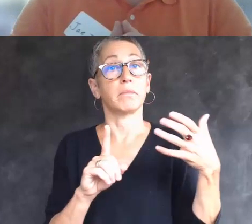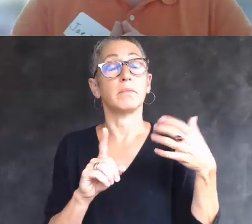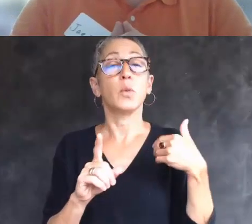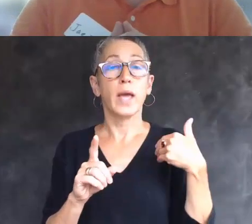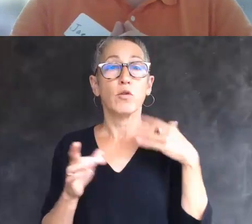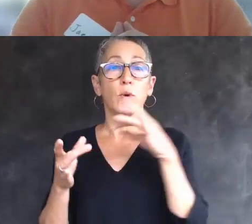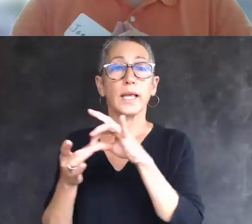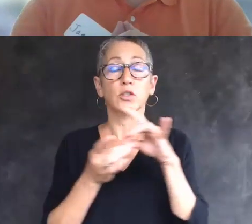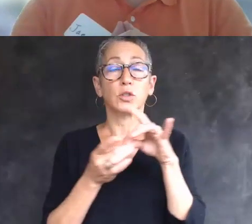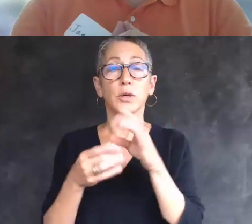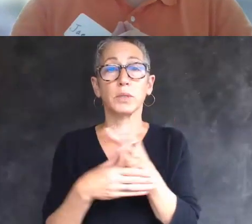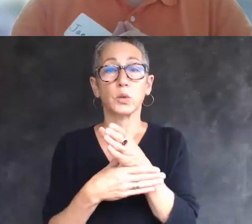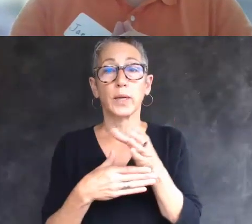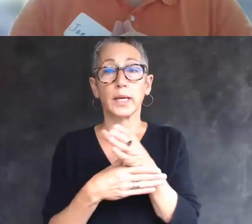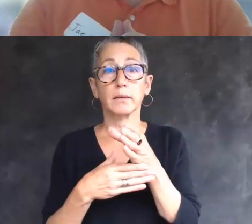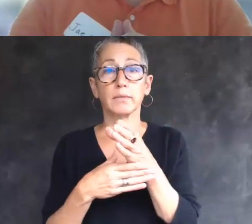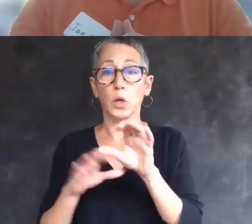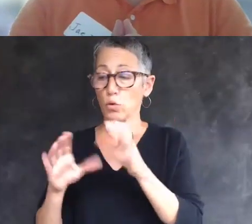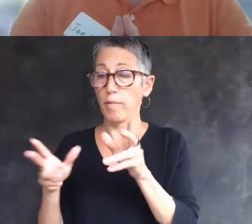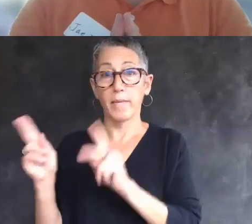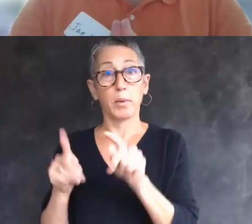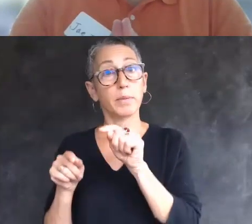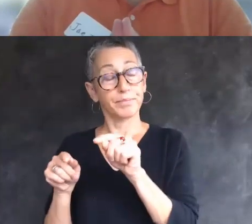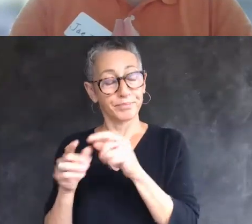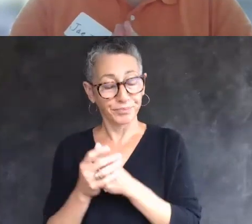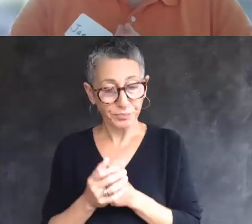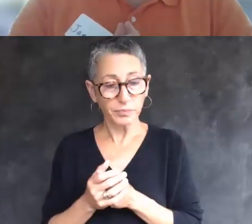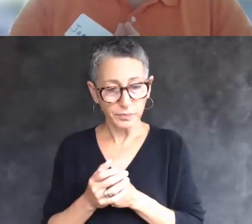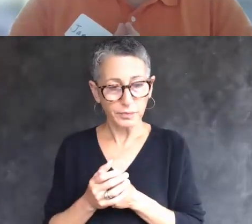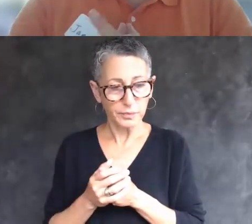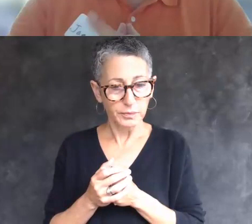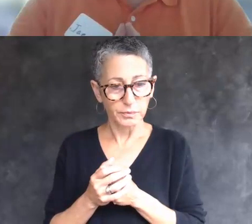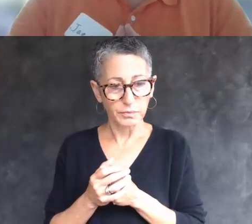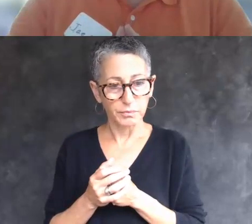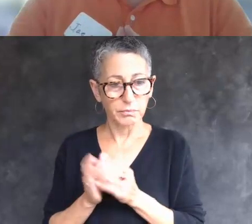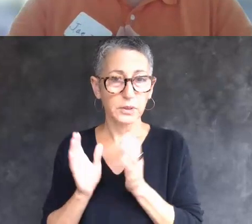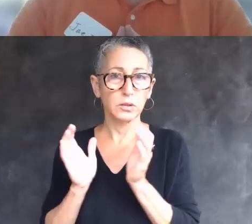there is a group of people, right. A small minority of